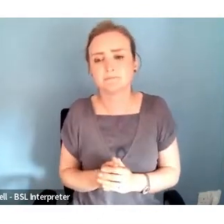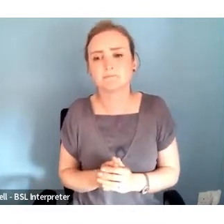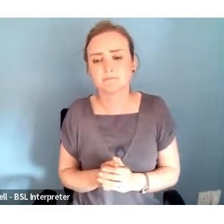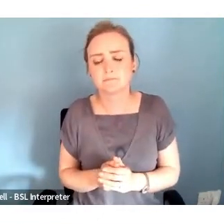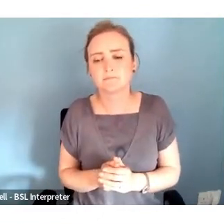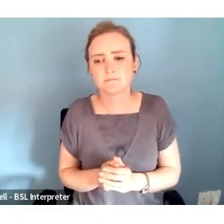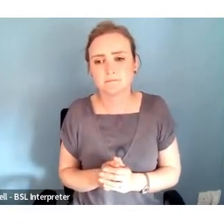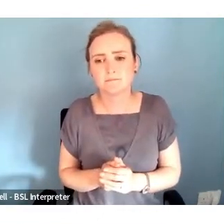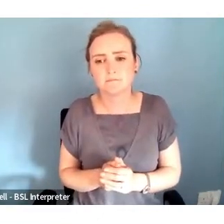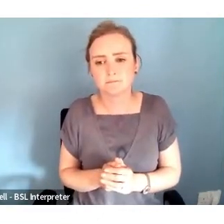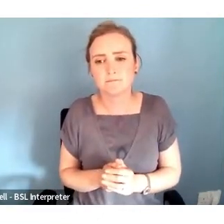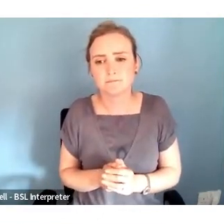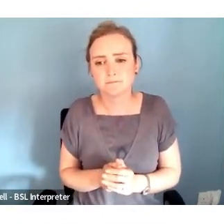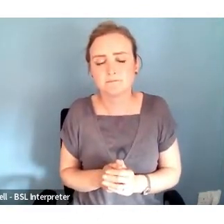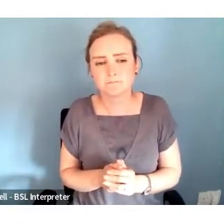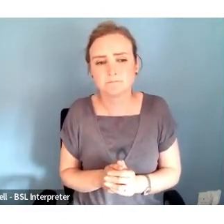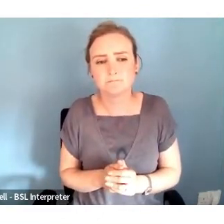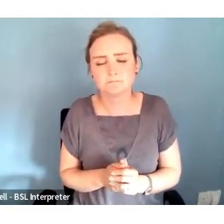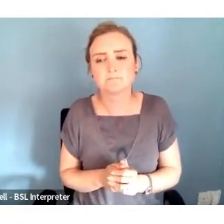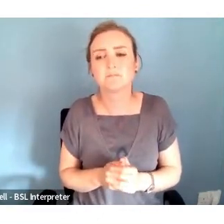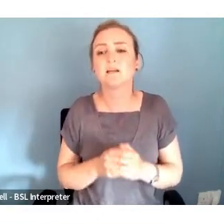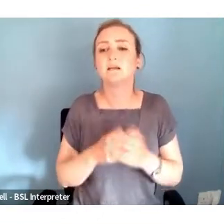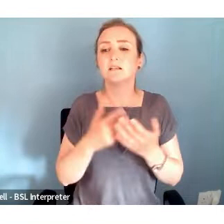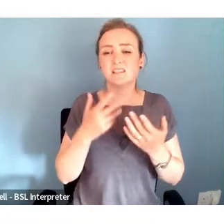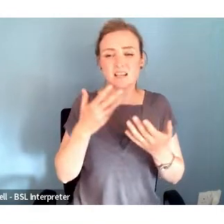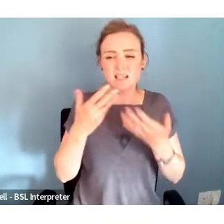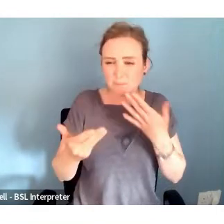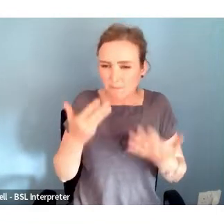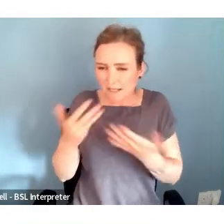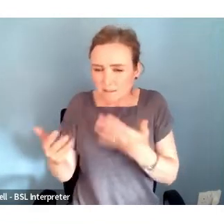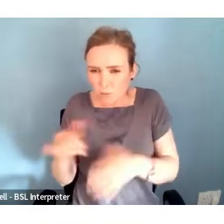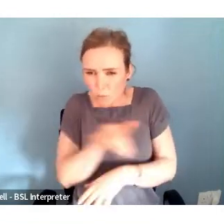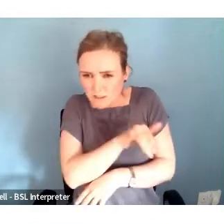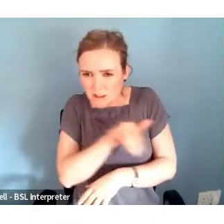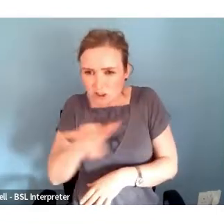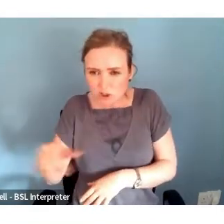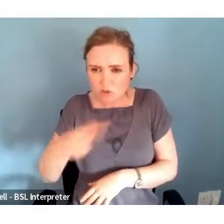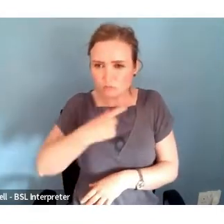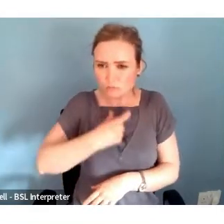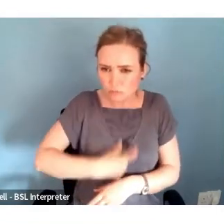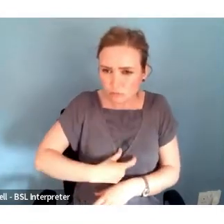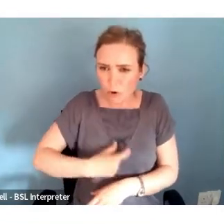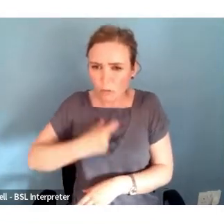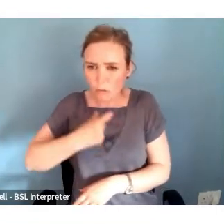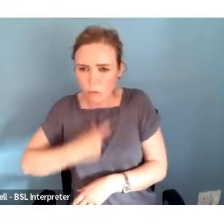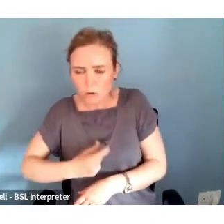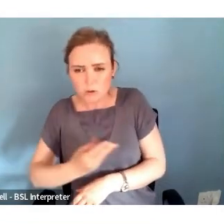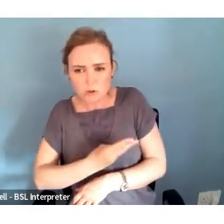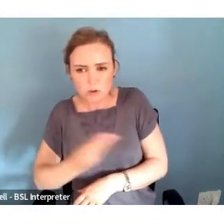terms of which roles we can do that for. Because we do have a number of roles where there are a large number of people already